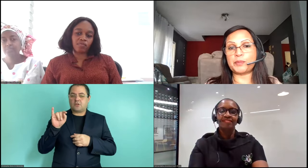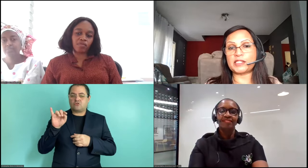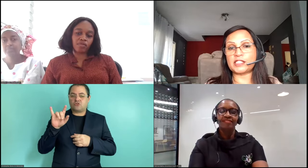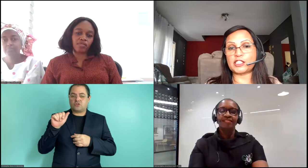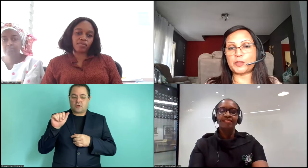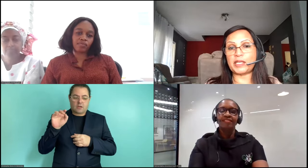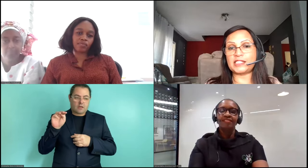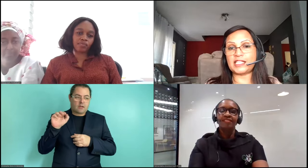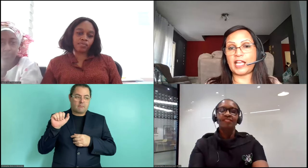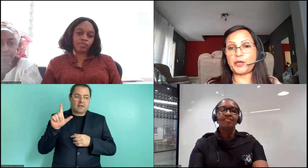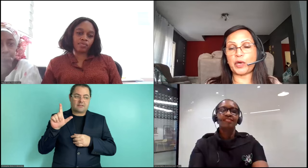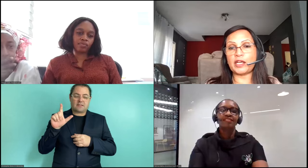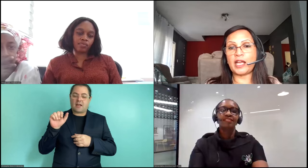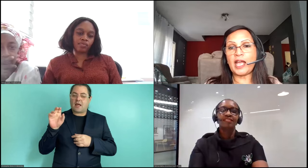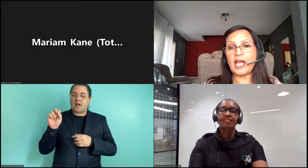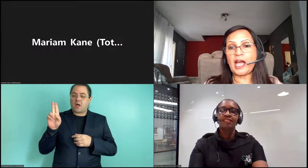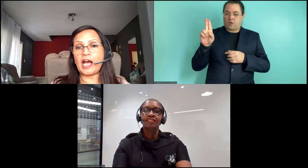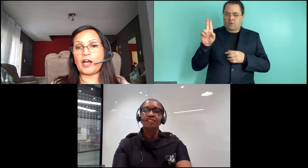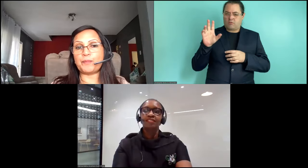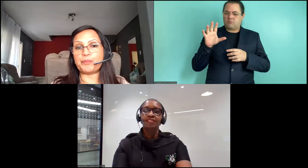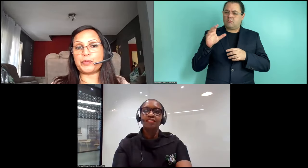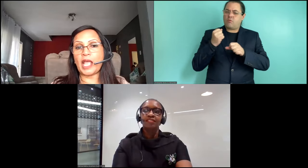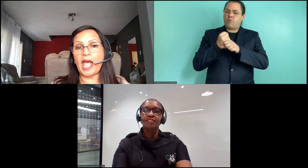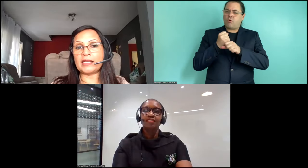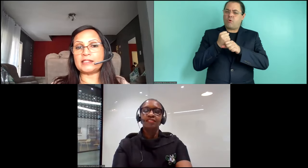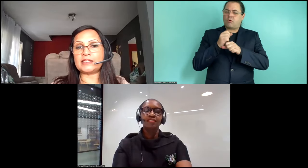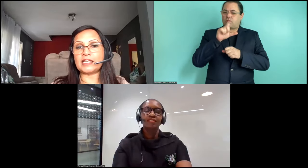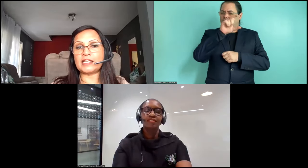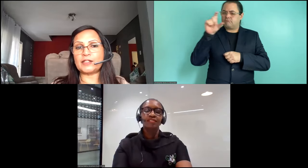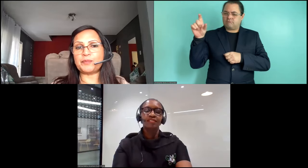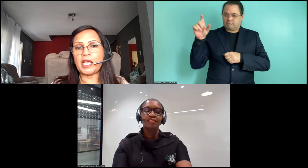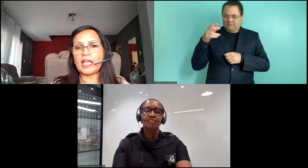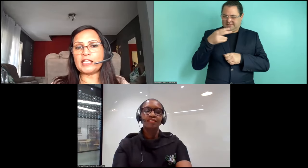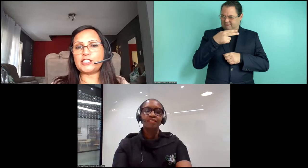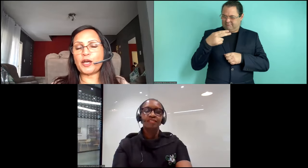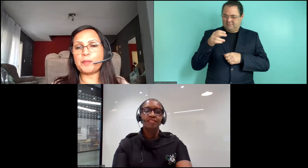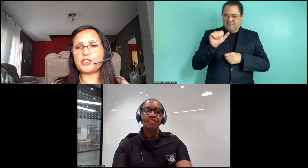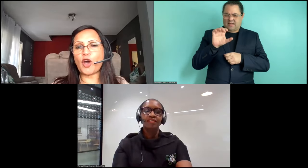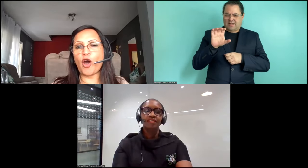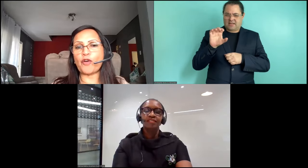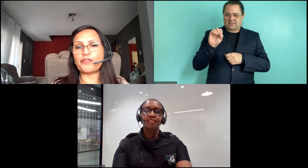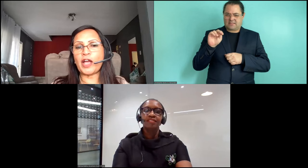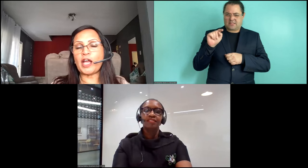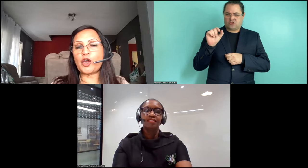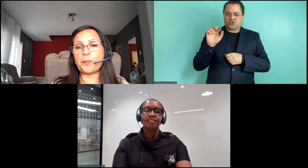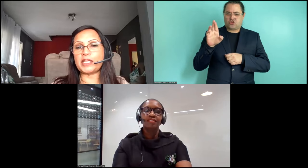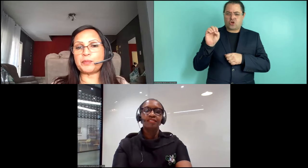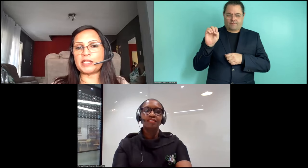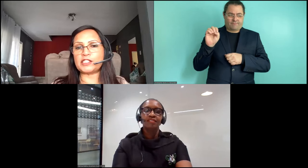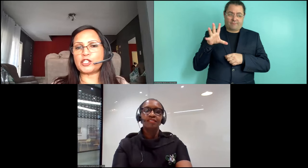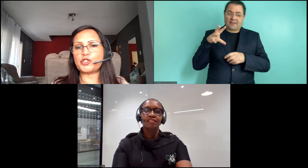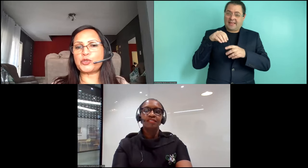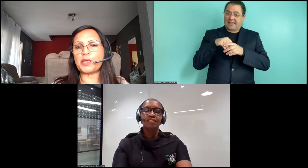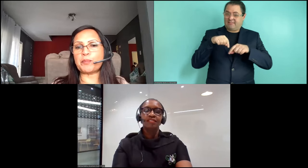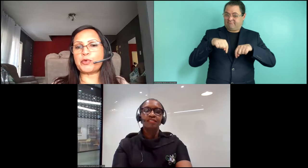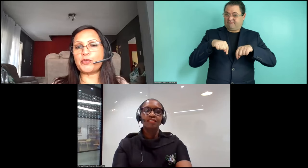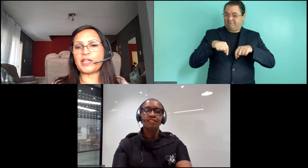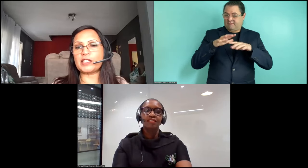business disability network. 14:15:34 And in terms of commitment to improving